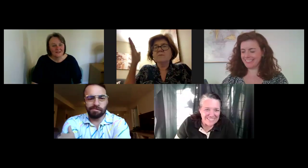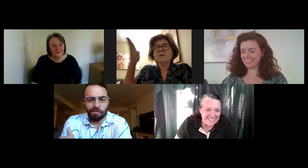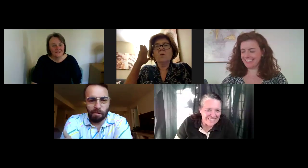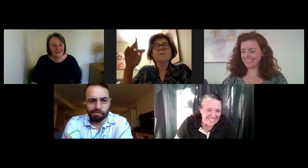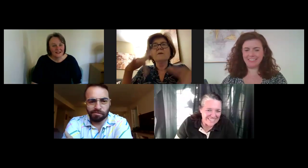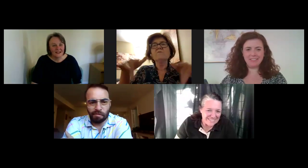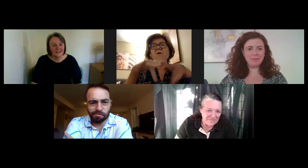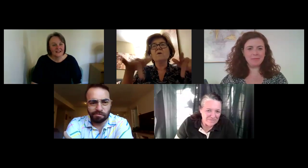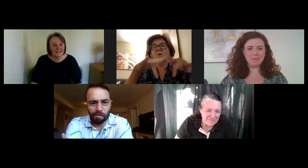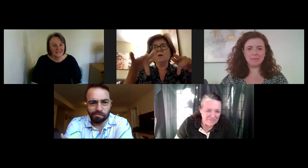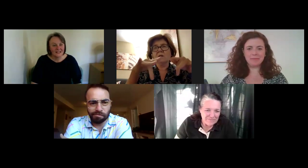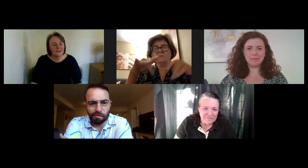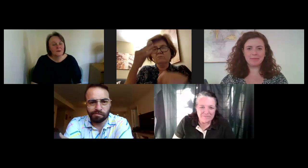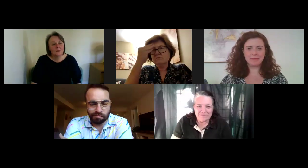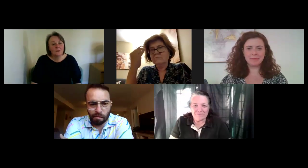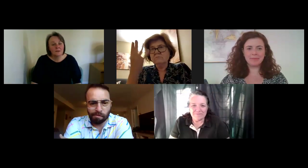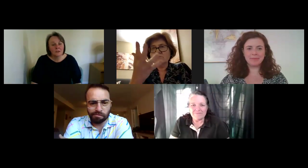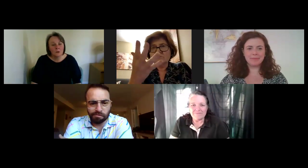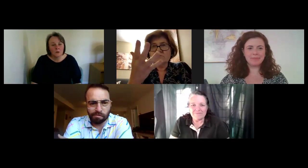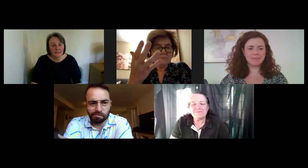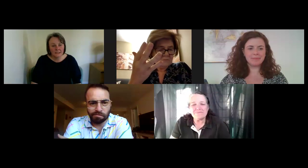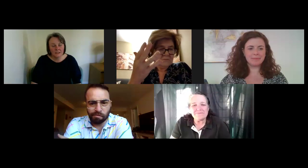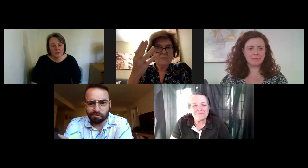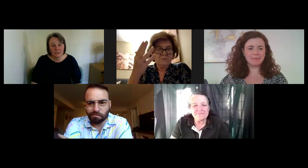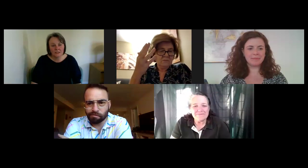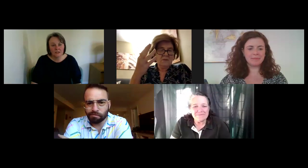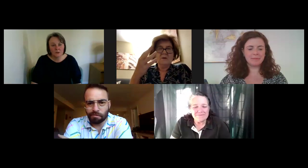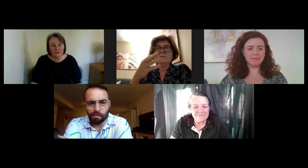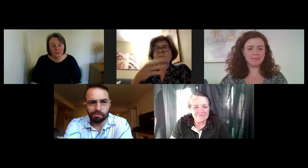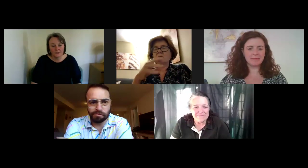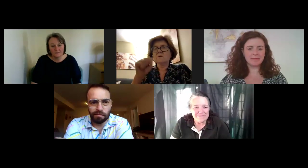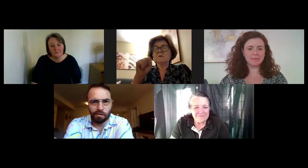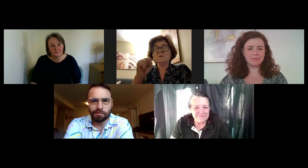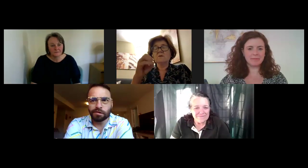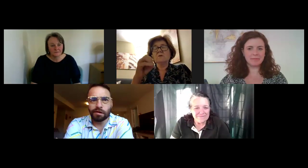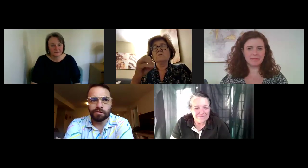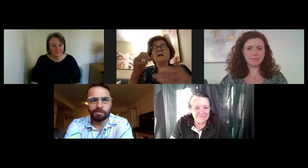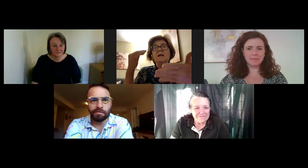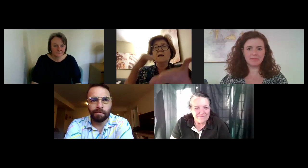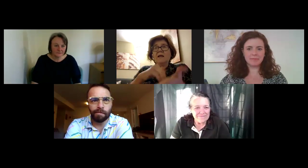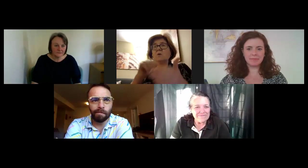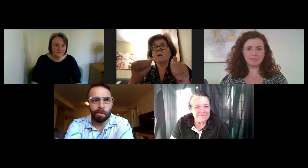Beautiful. >> EILEEN: And then Ieesha. Anyway, we will be recording this just to let you all know.